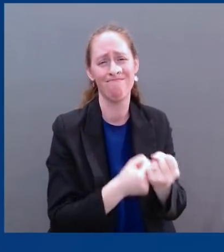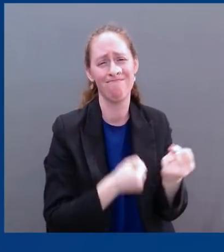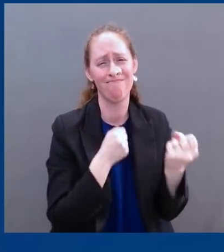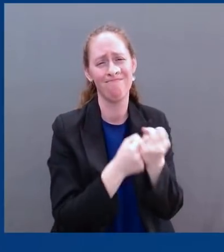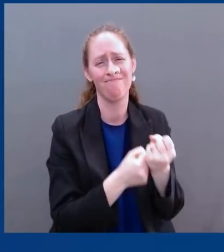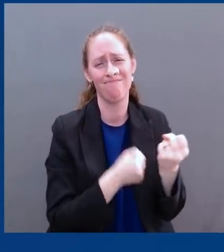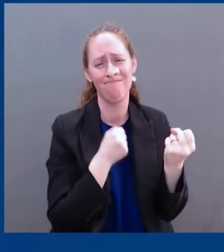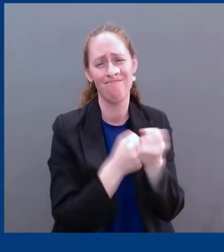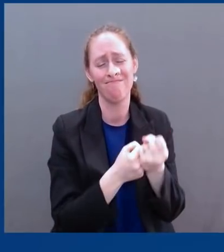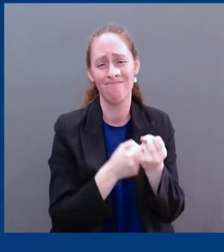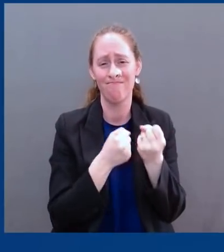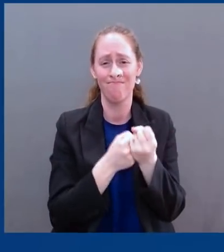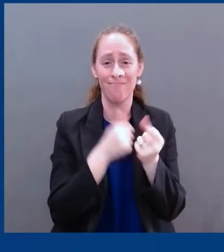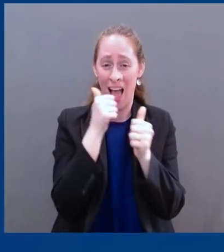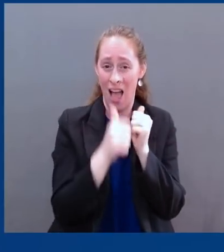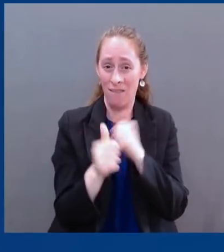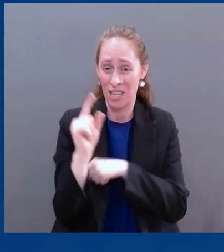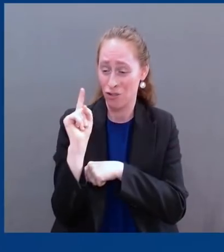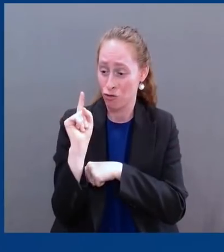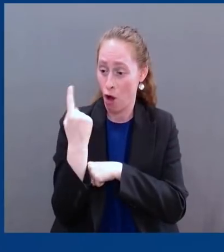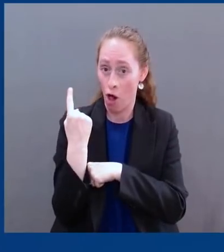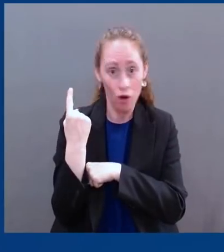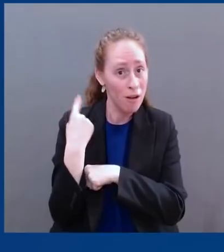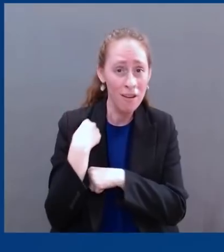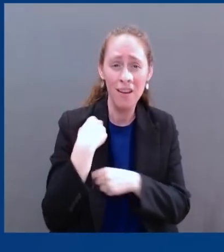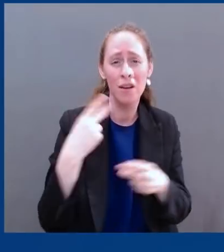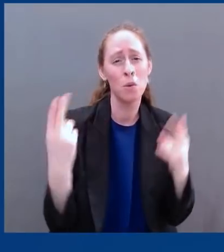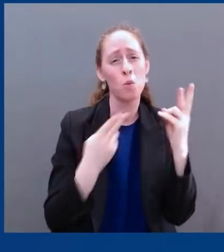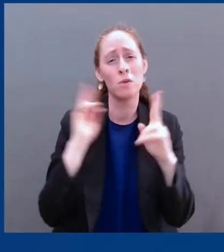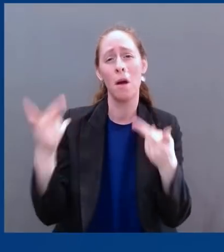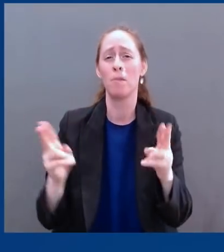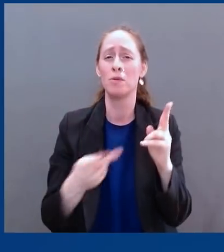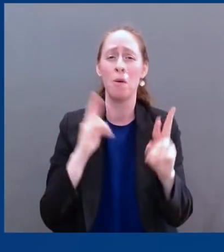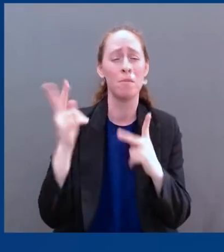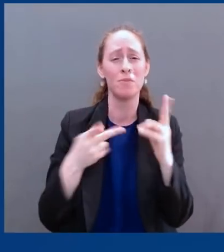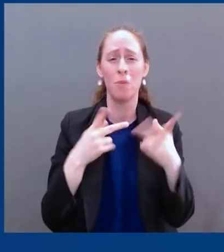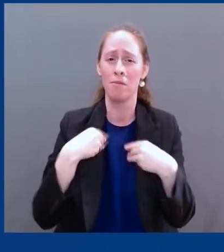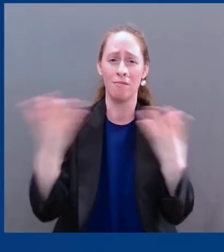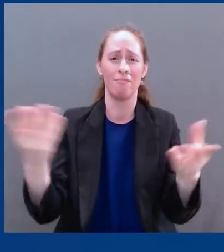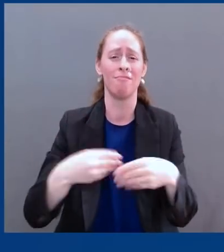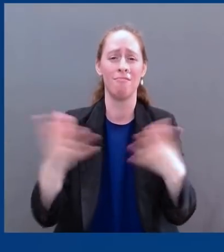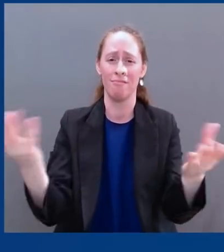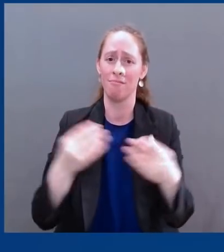We'll use every dollar that we can -- that is flexibly available to continue to provide for the need.